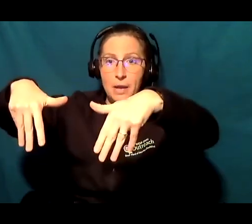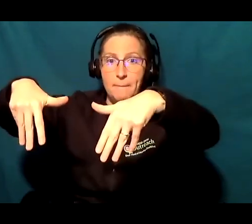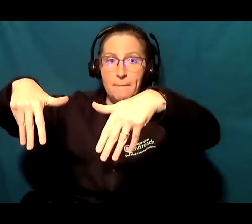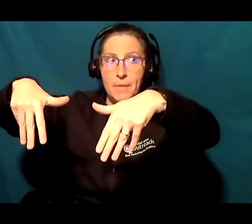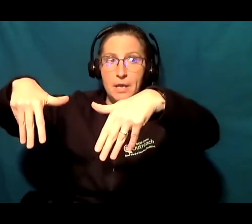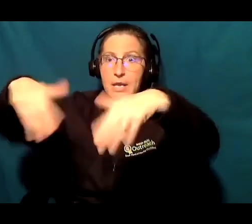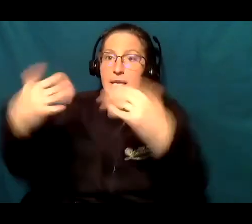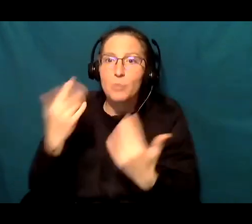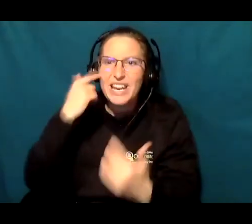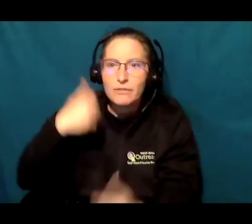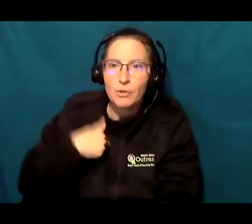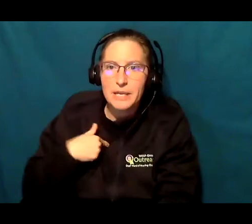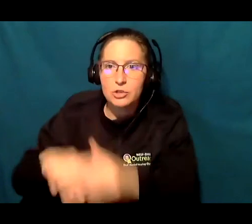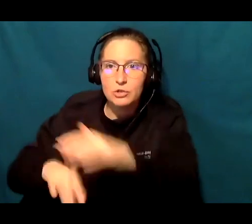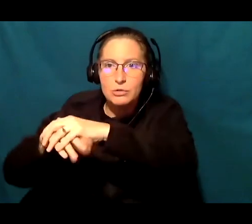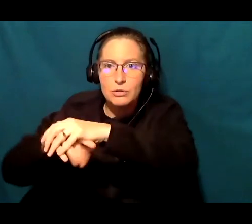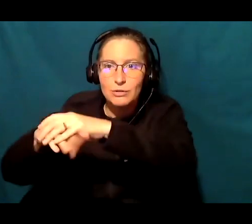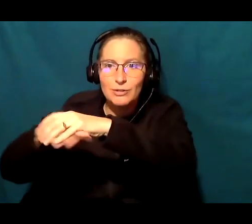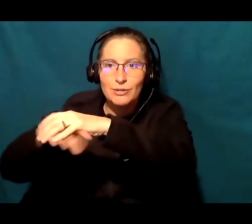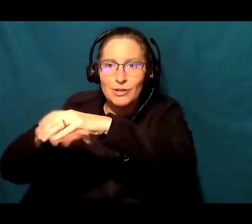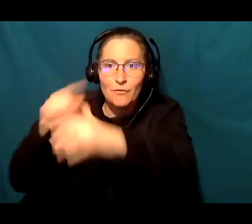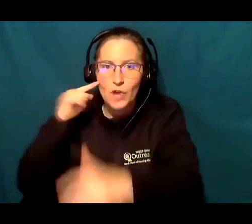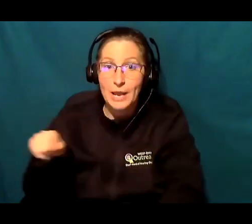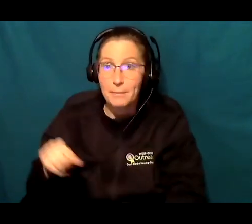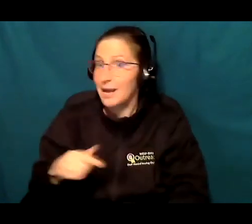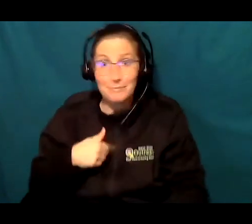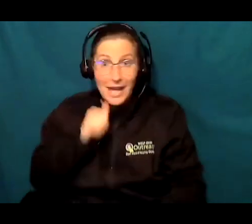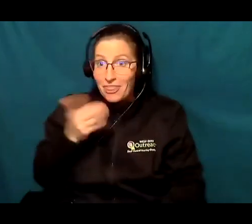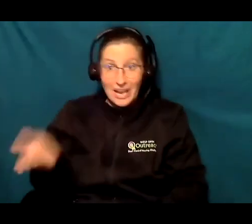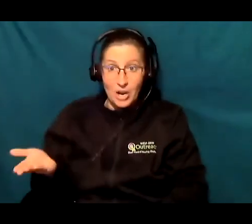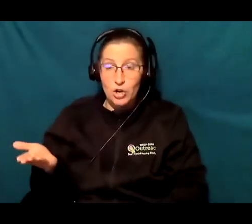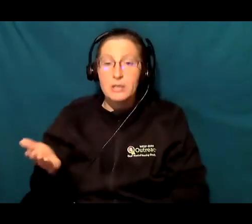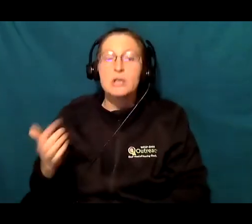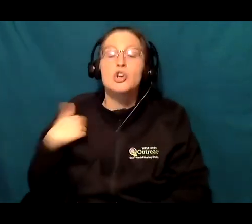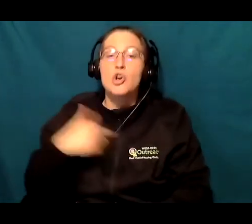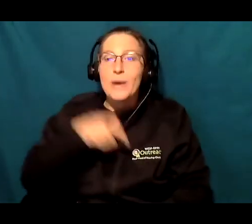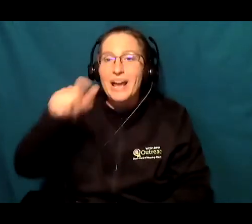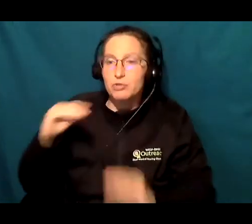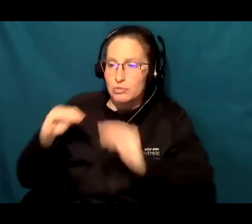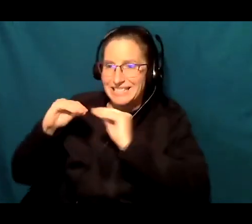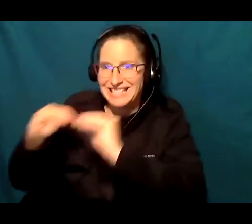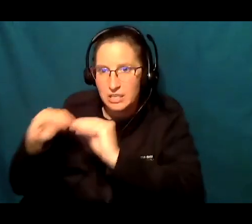for me to do tactile sign and I'm not there. So we have to teach about virtual.